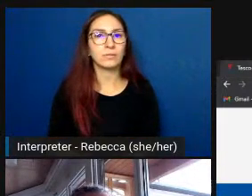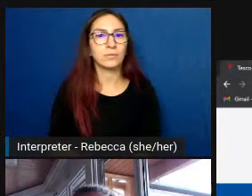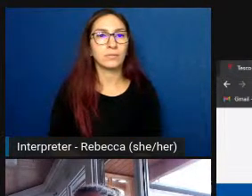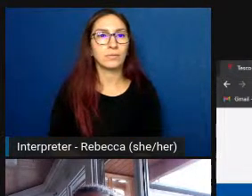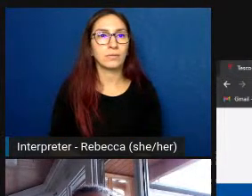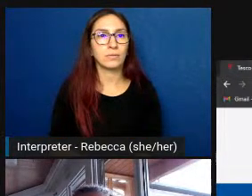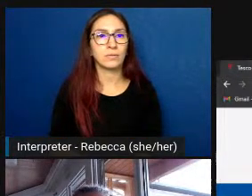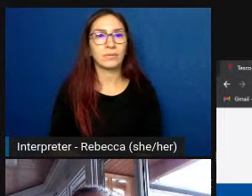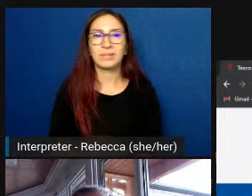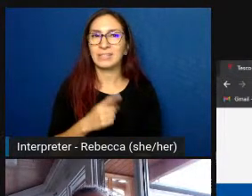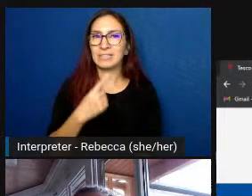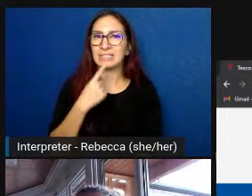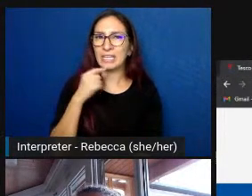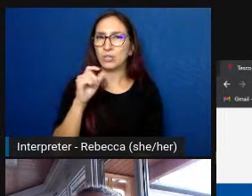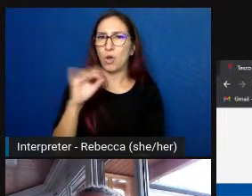what you are hearing